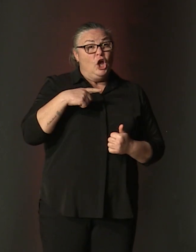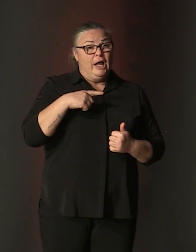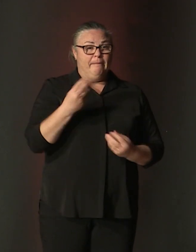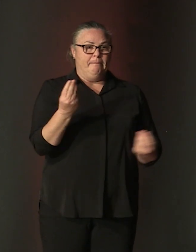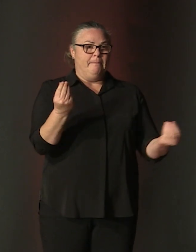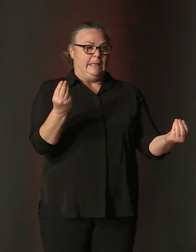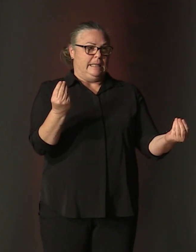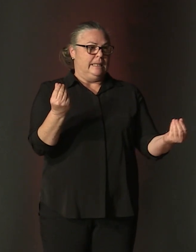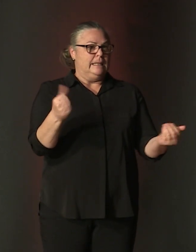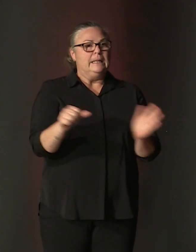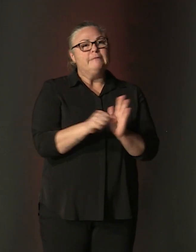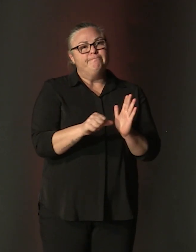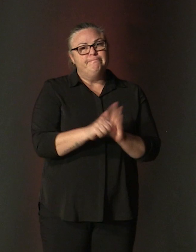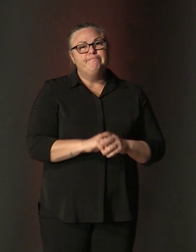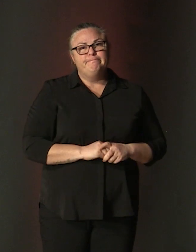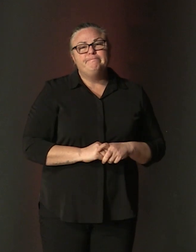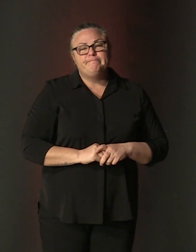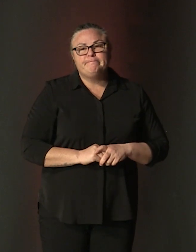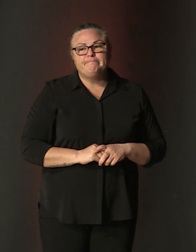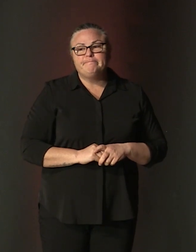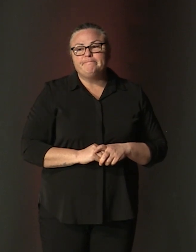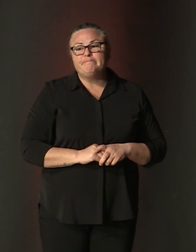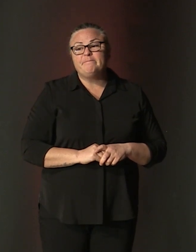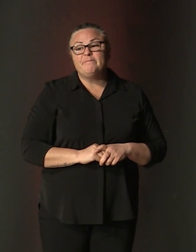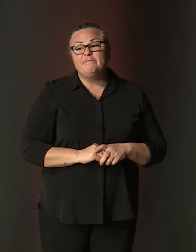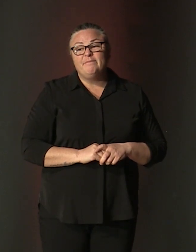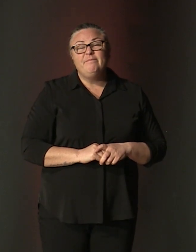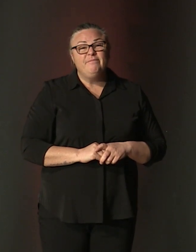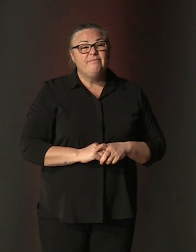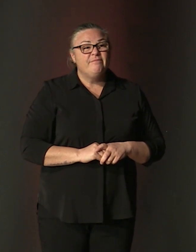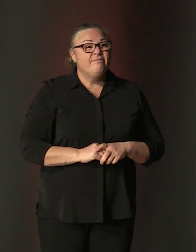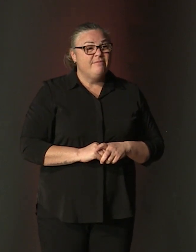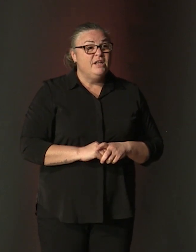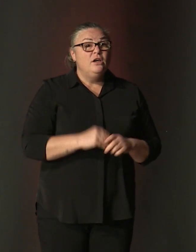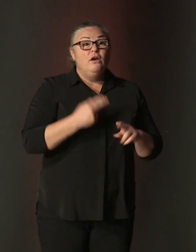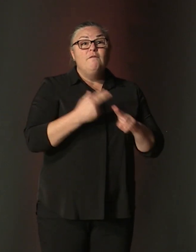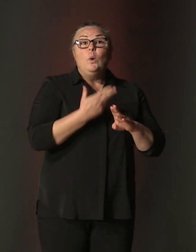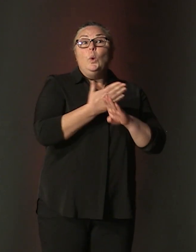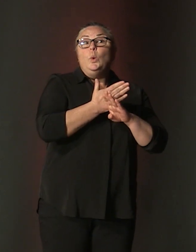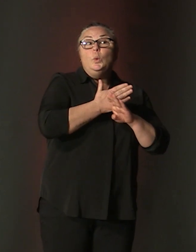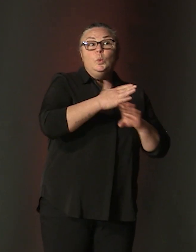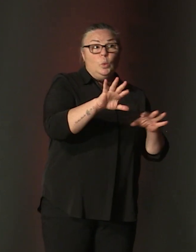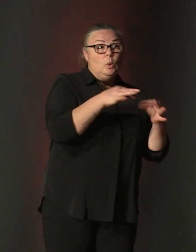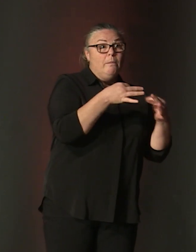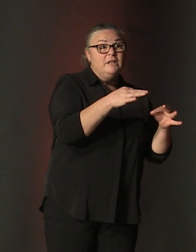from fossil fuels such as oil and gas provides cheaper and higher quality products